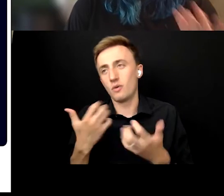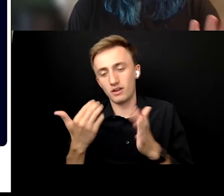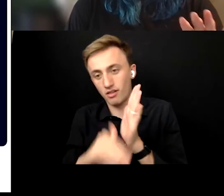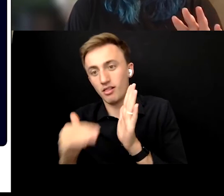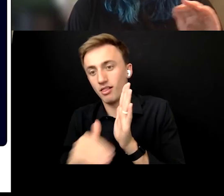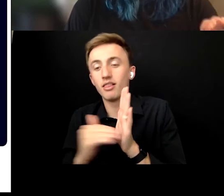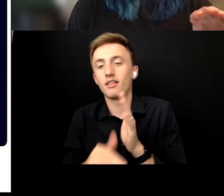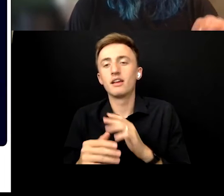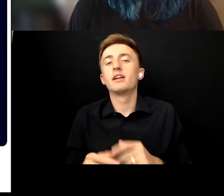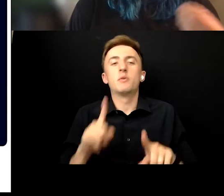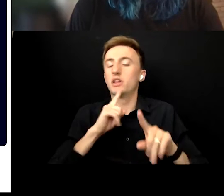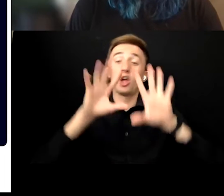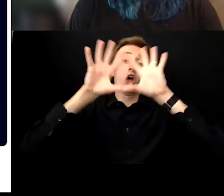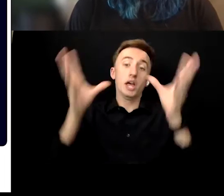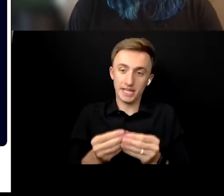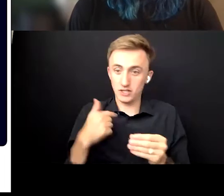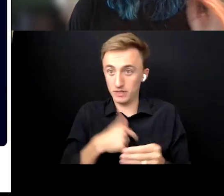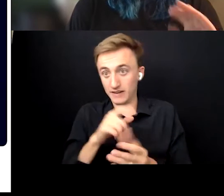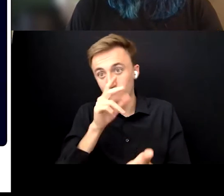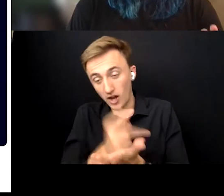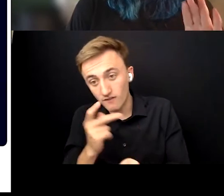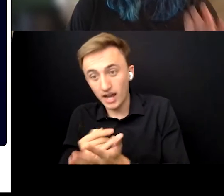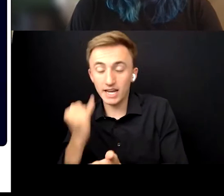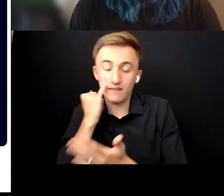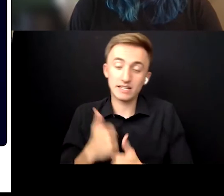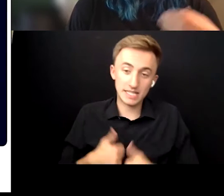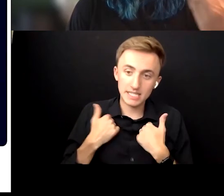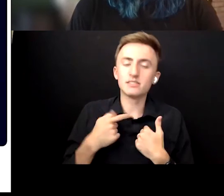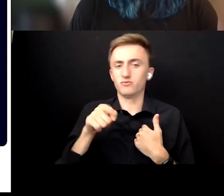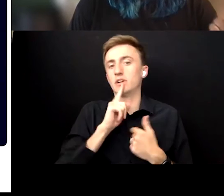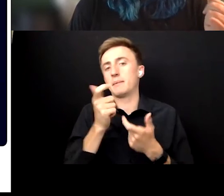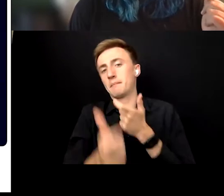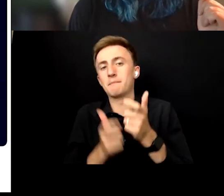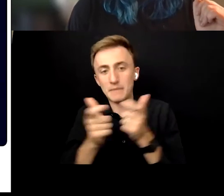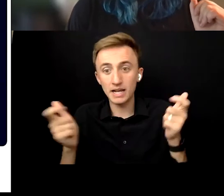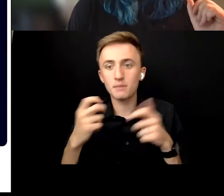all things we need to verify if these exist, this is a big problem if we do it incorrectly for end